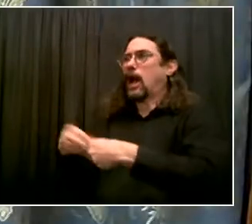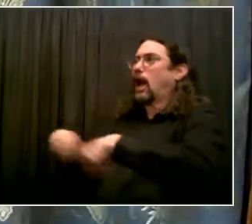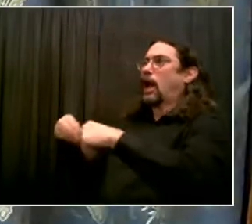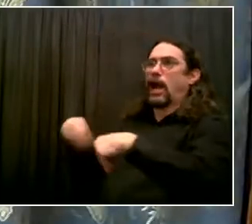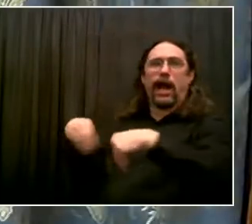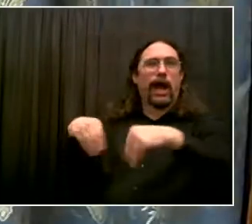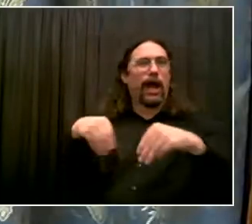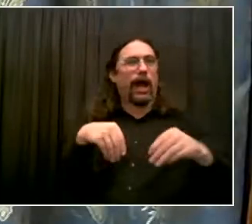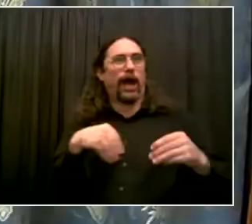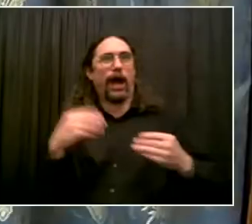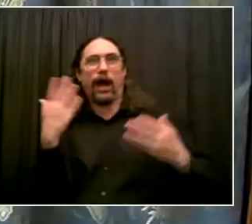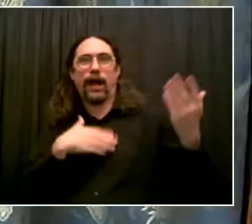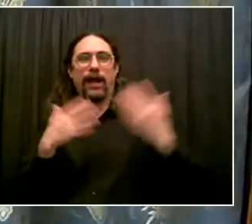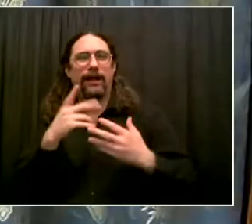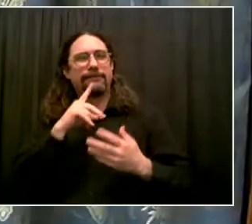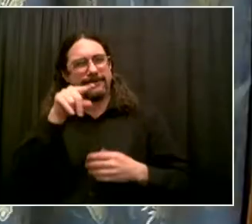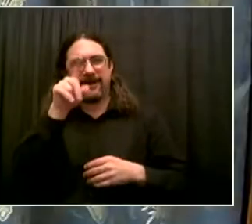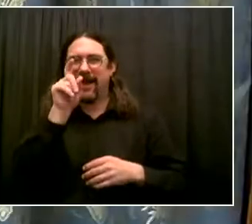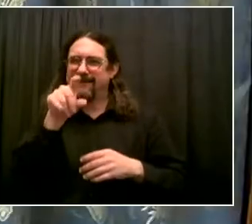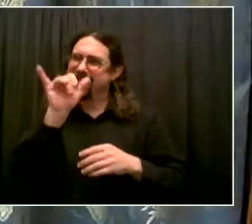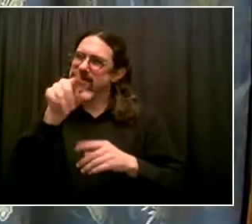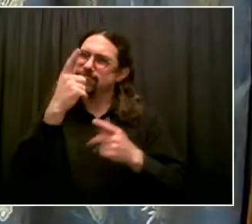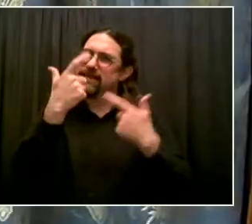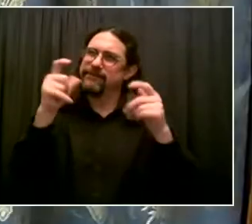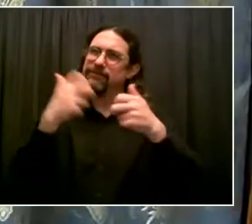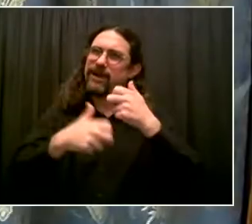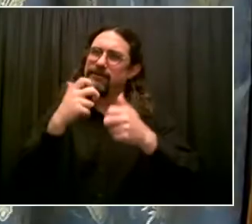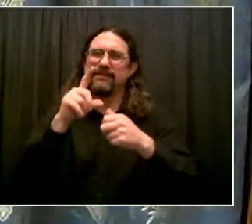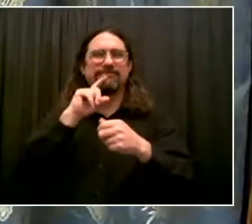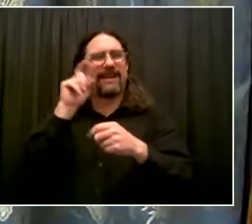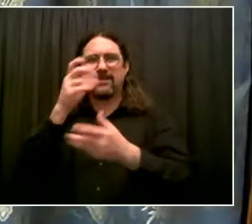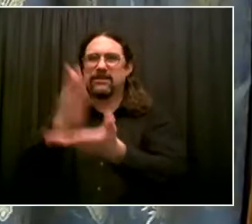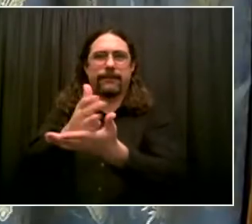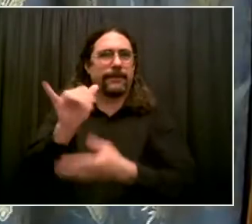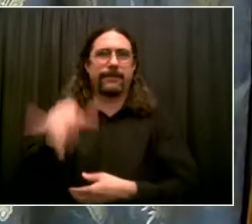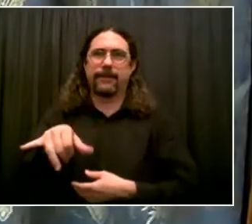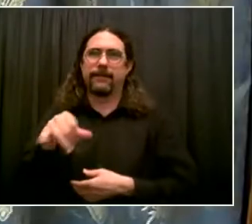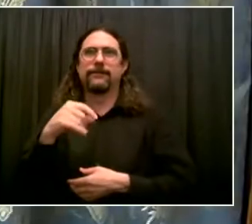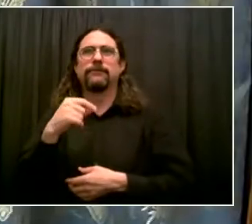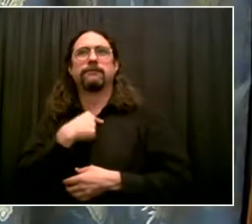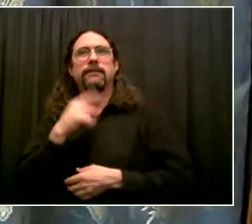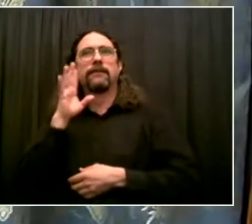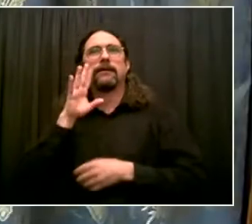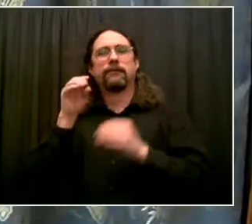THIS CITY. I THINK IT IS A KEY FACTOR TODAY AS WELL. BUT WORKING WITH OUR YOUTH,